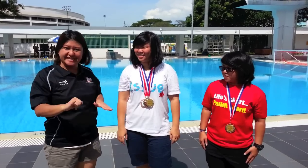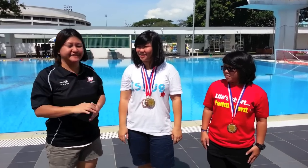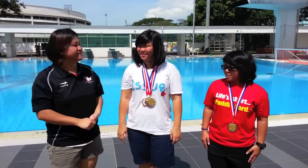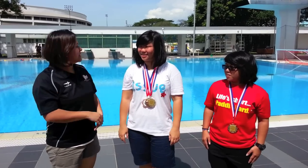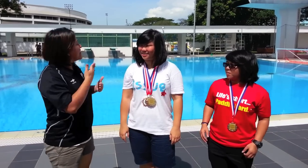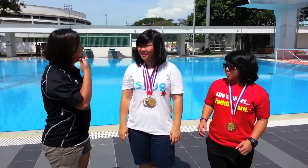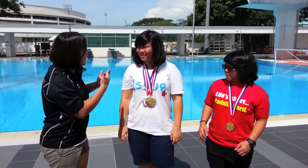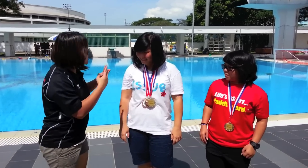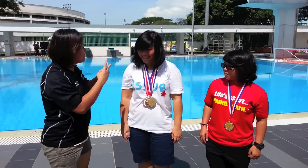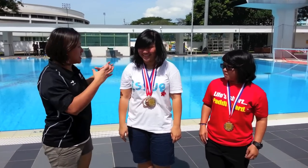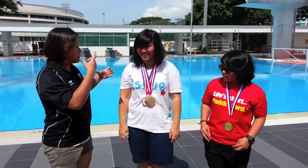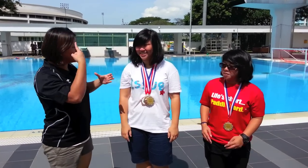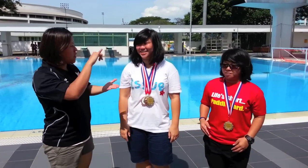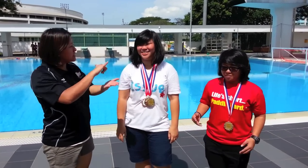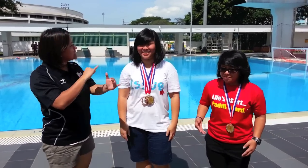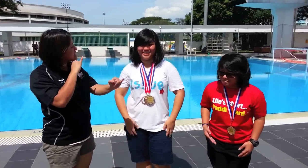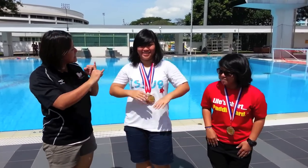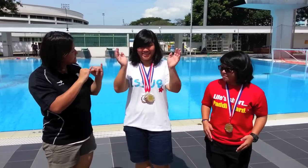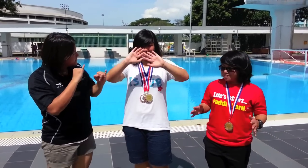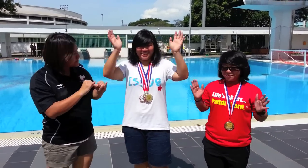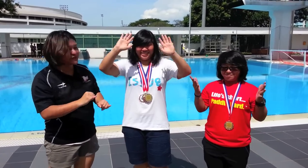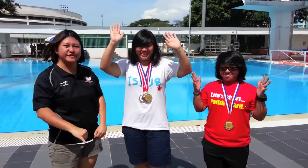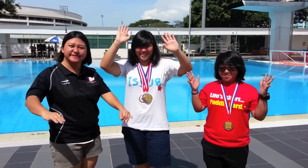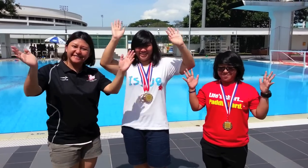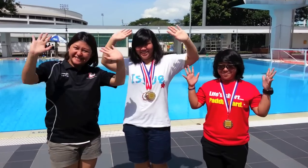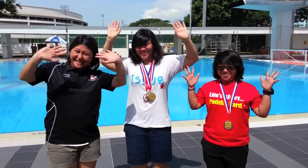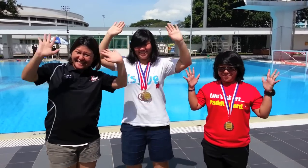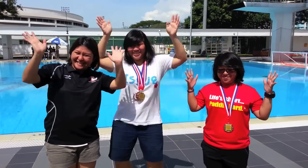Thank you very much for this interview!